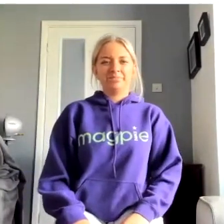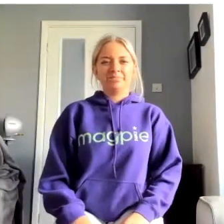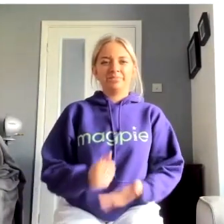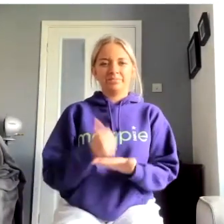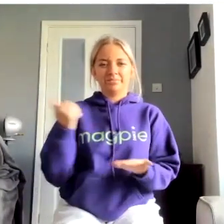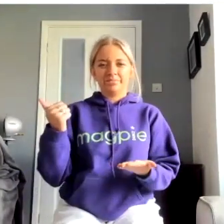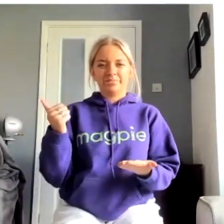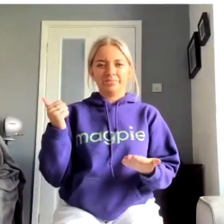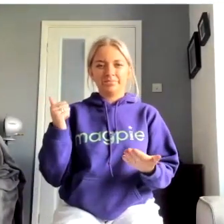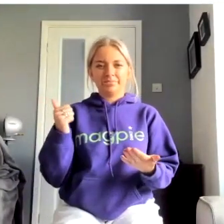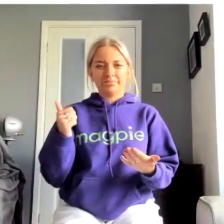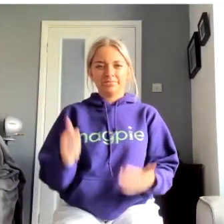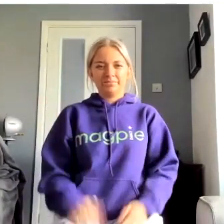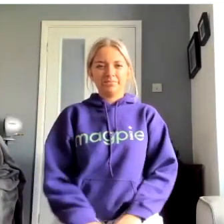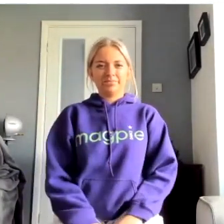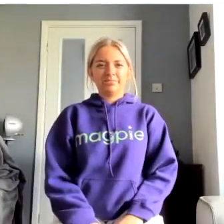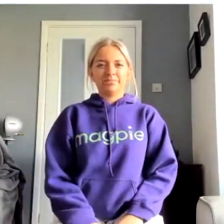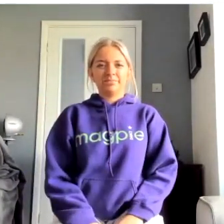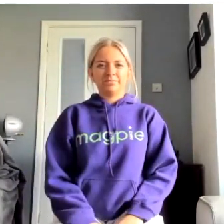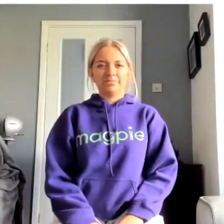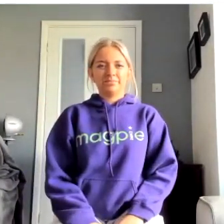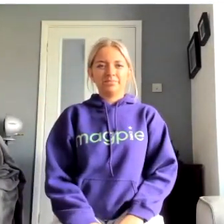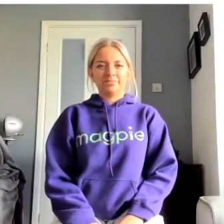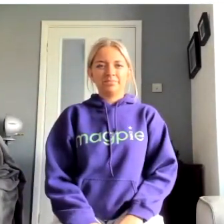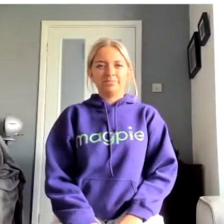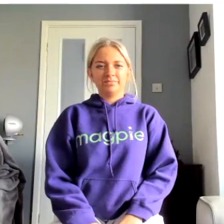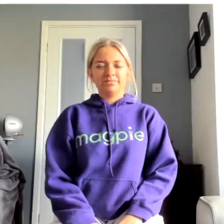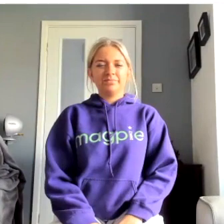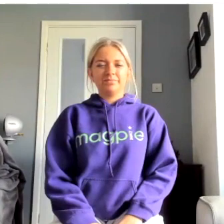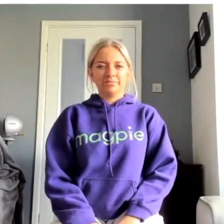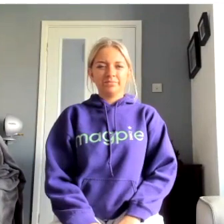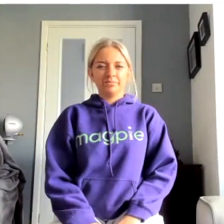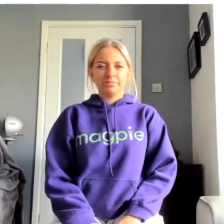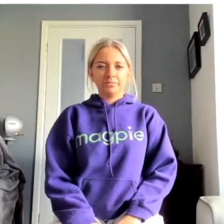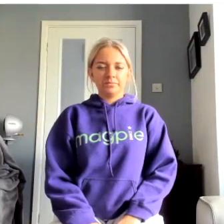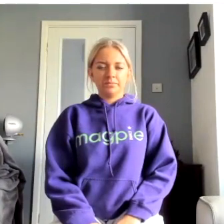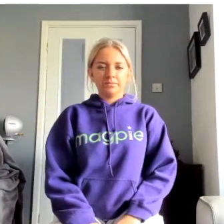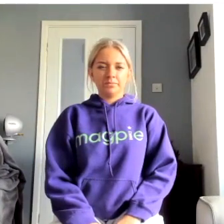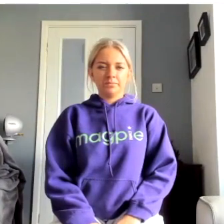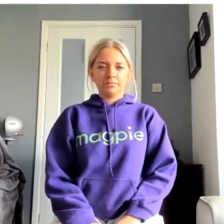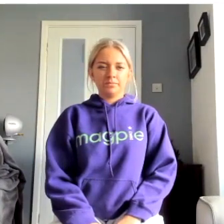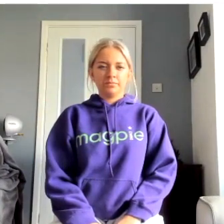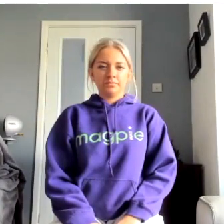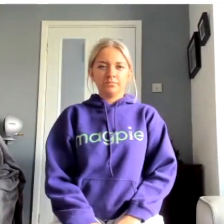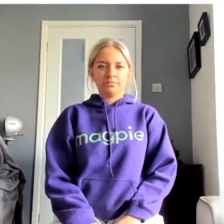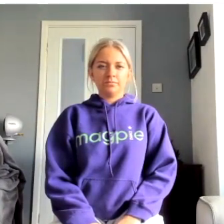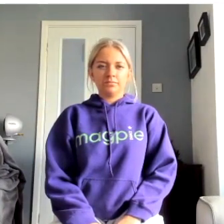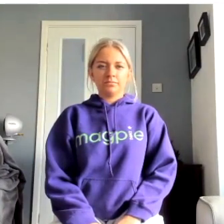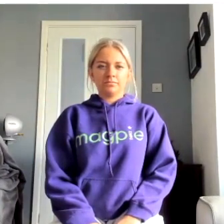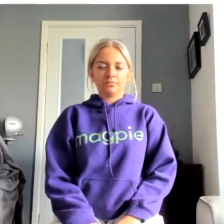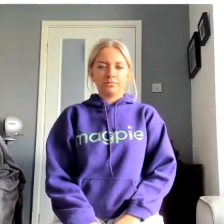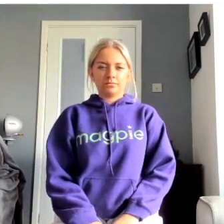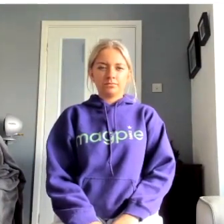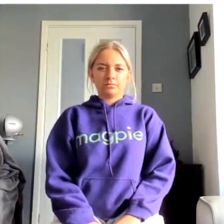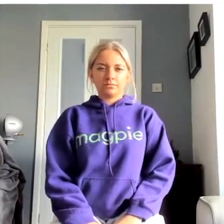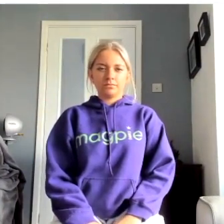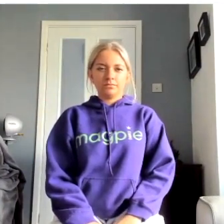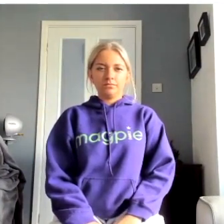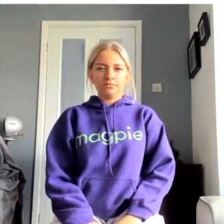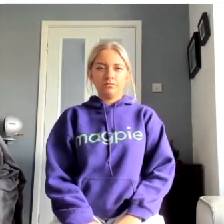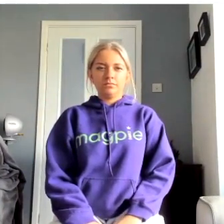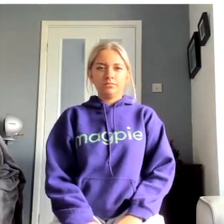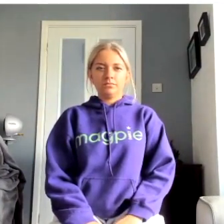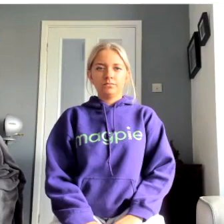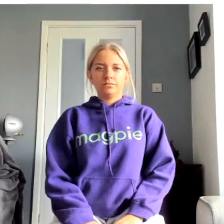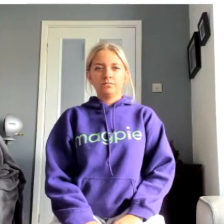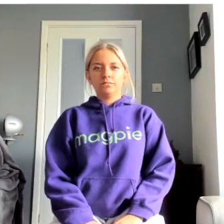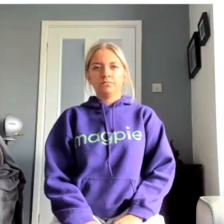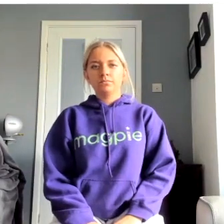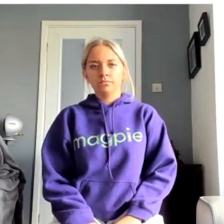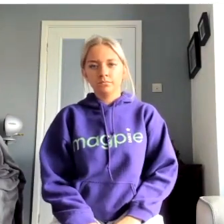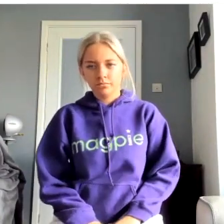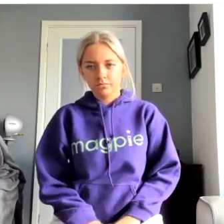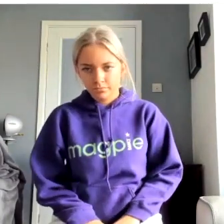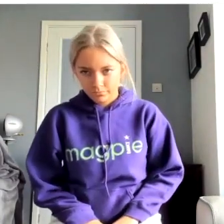great work really nice so our final move for today is the cow bows down now